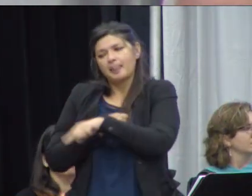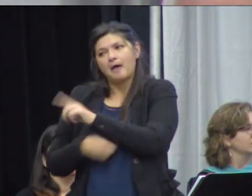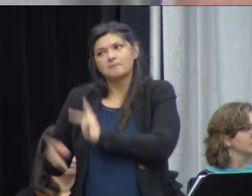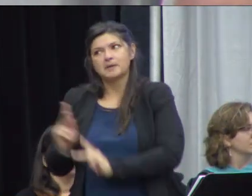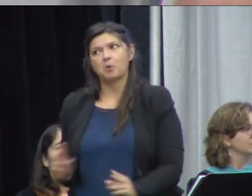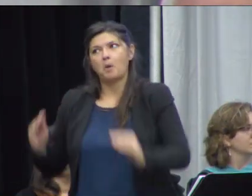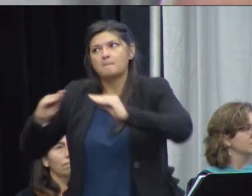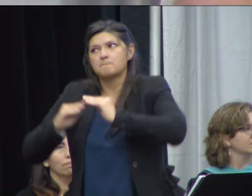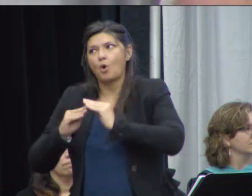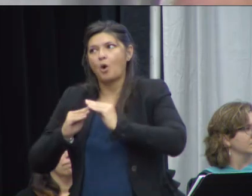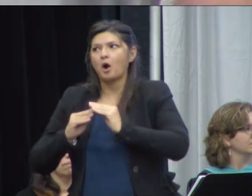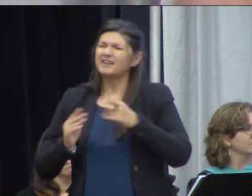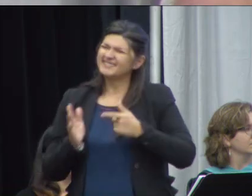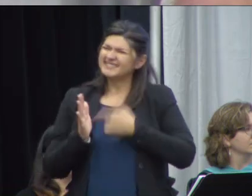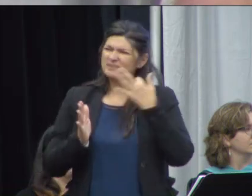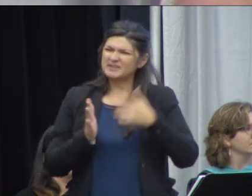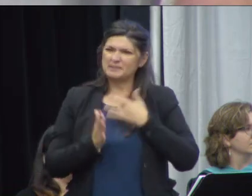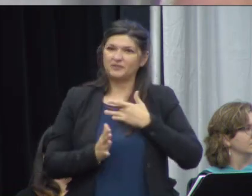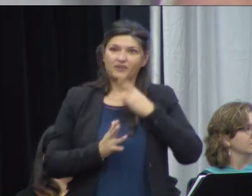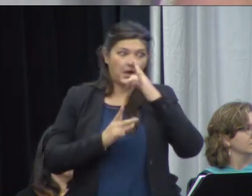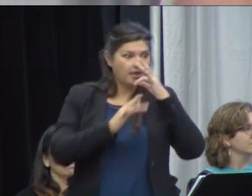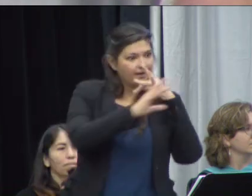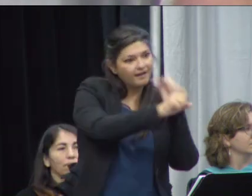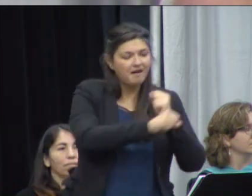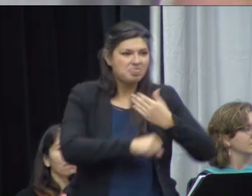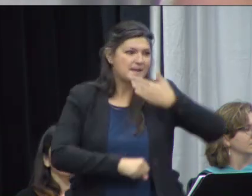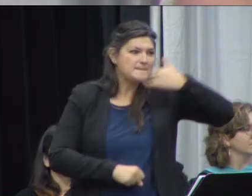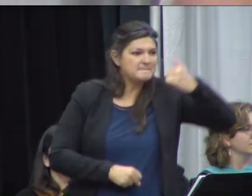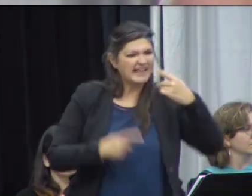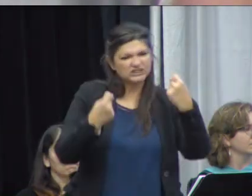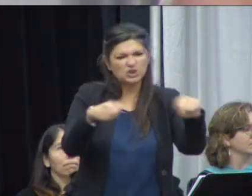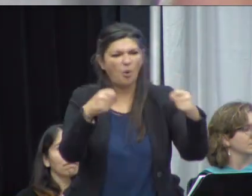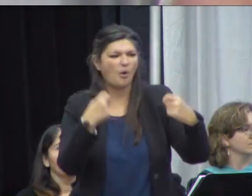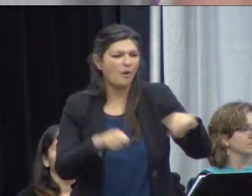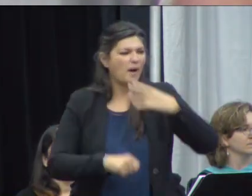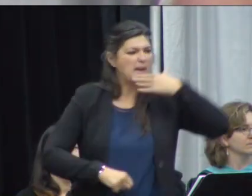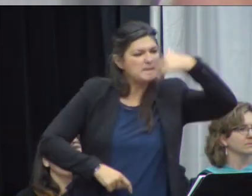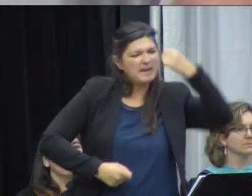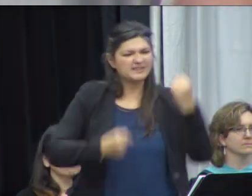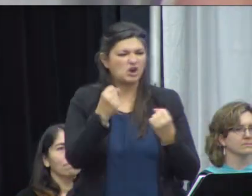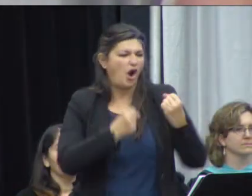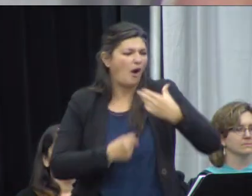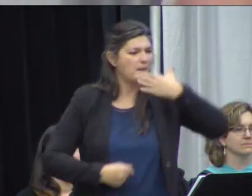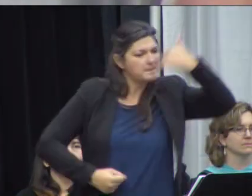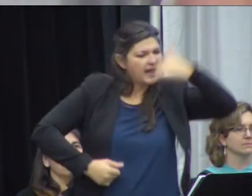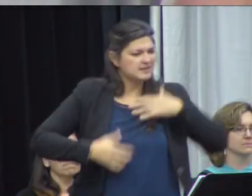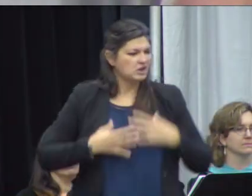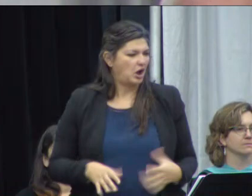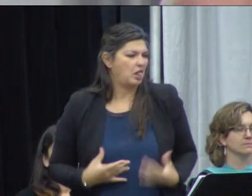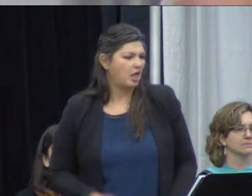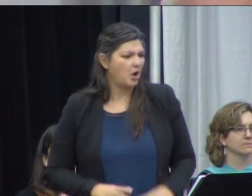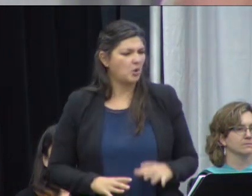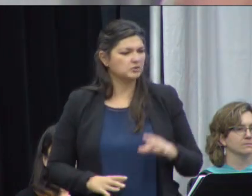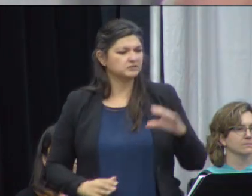the best toys, the best car, the best of anything. But nothing beats being kind.